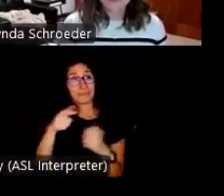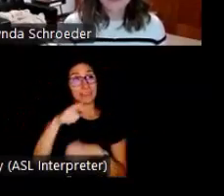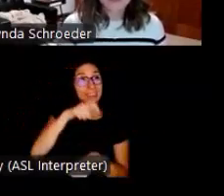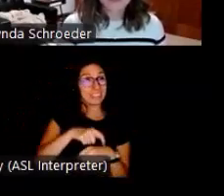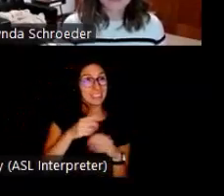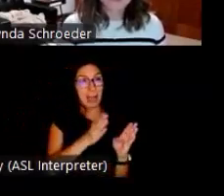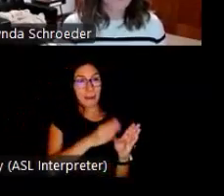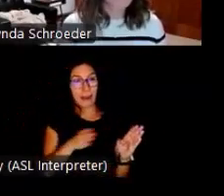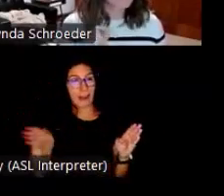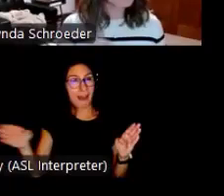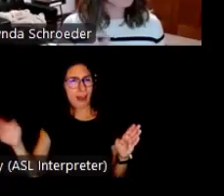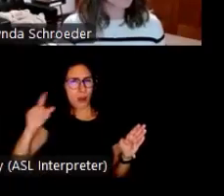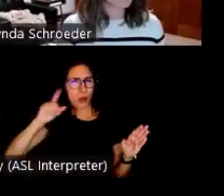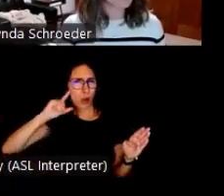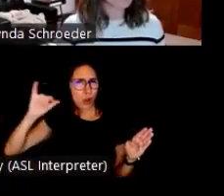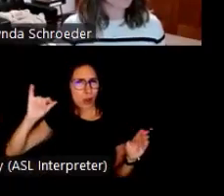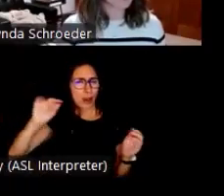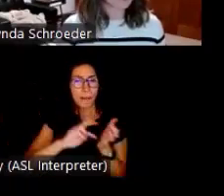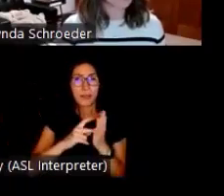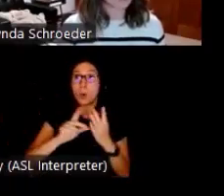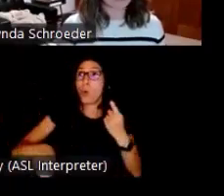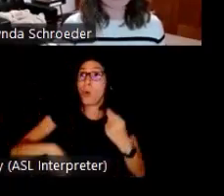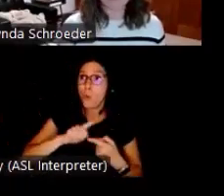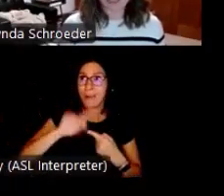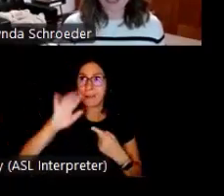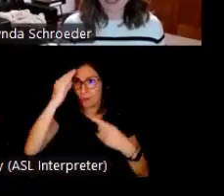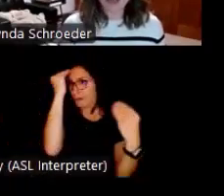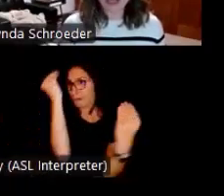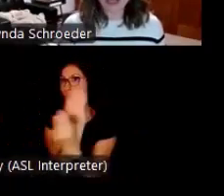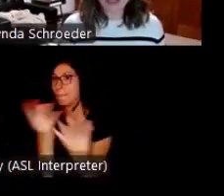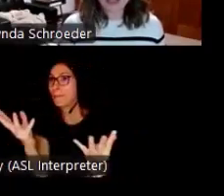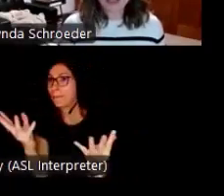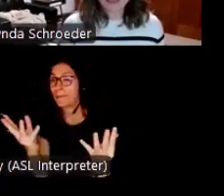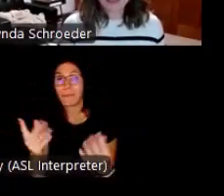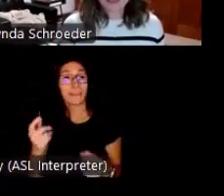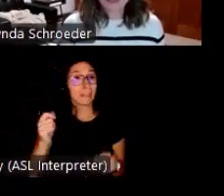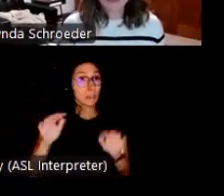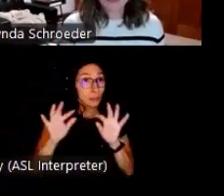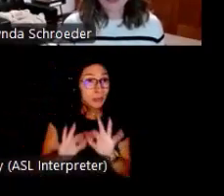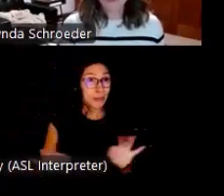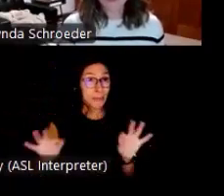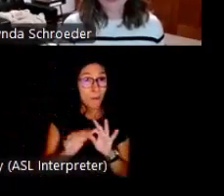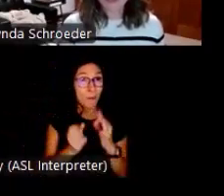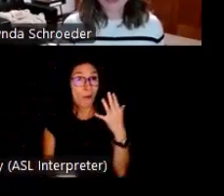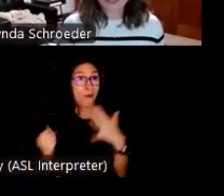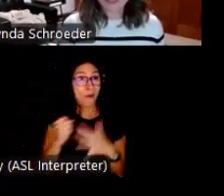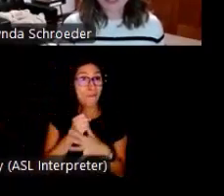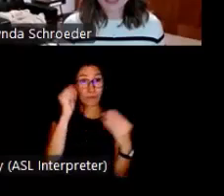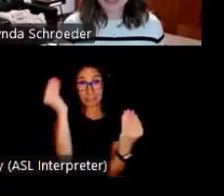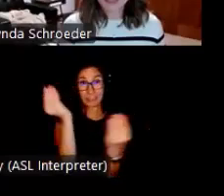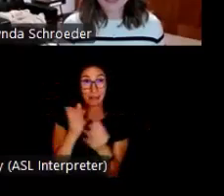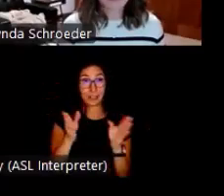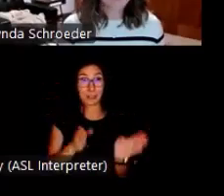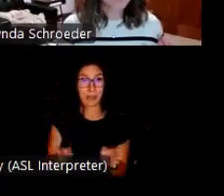And most importantly, when doing a strong dissemination plan, know your resources.